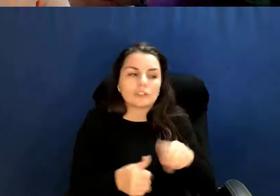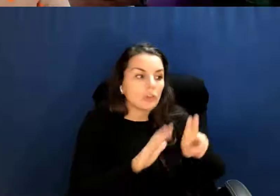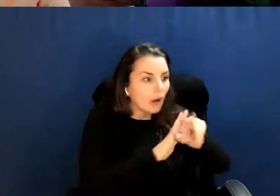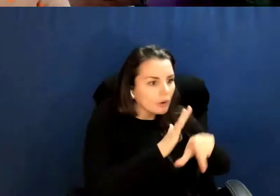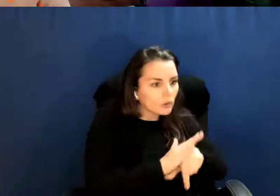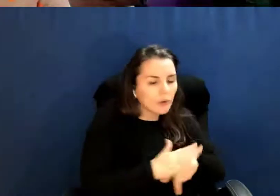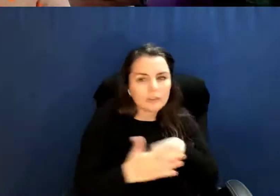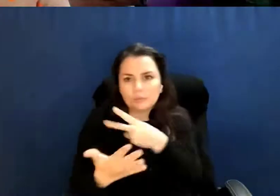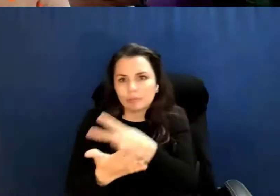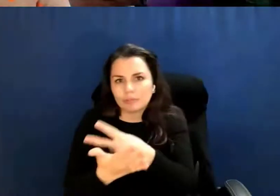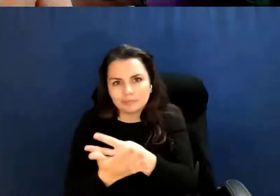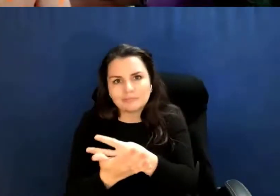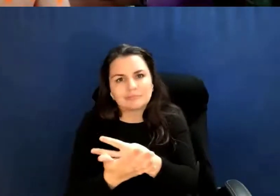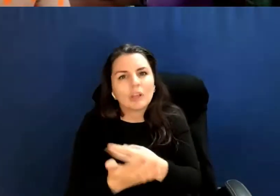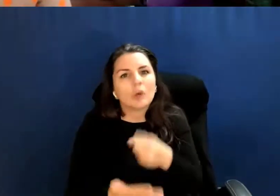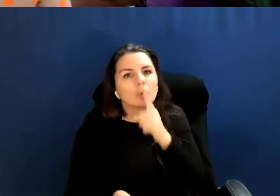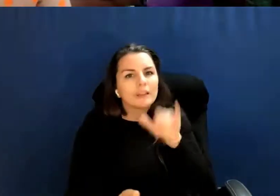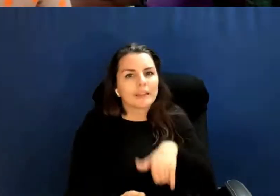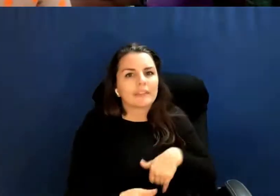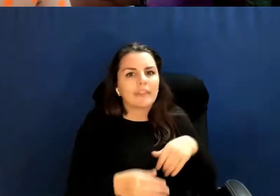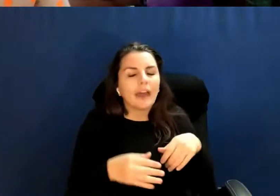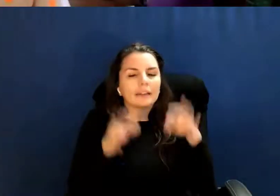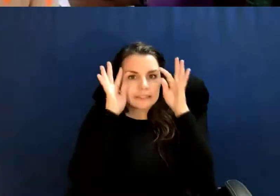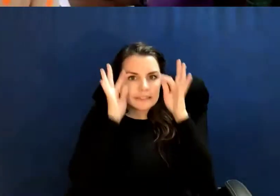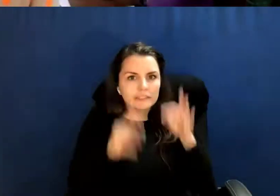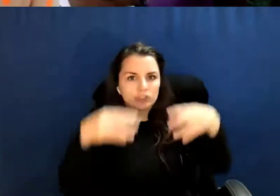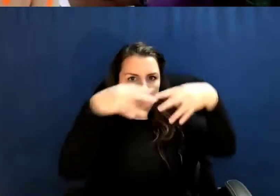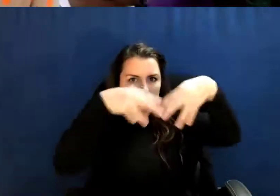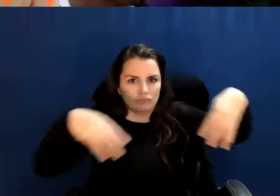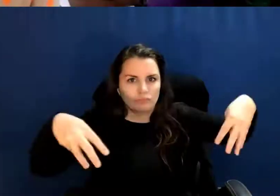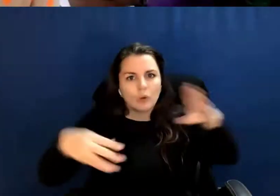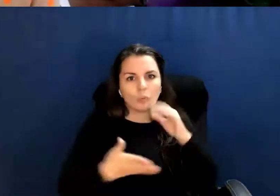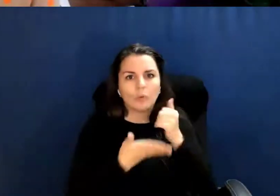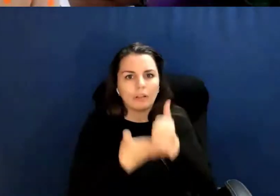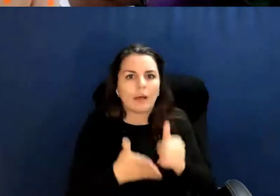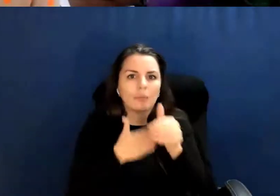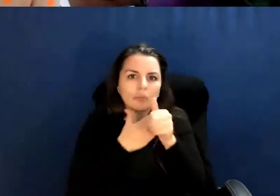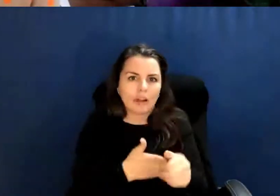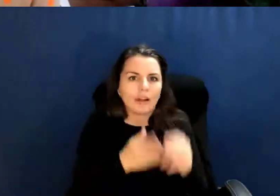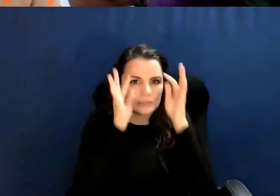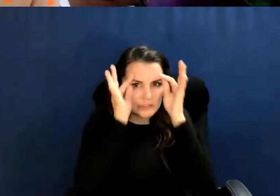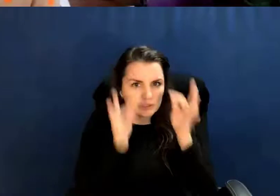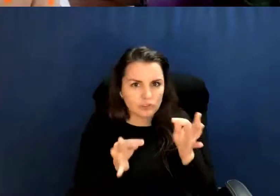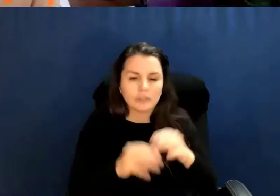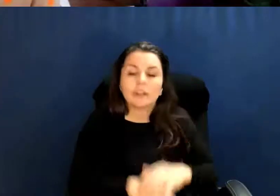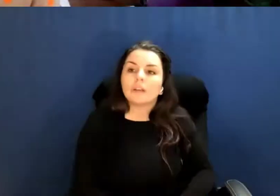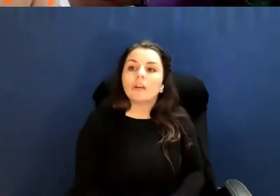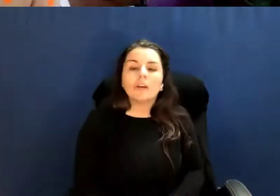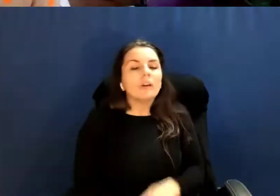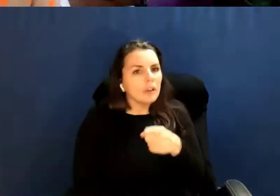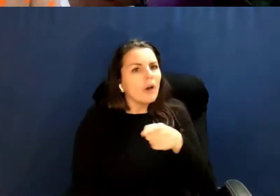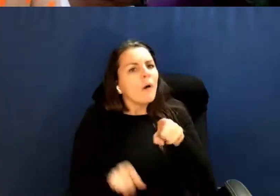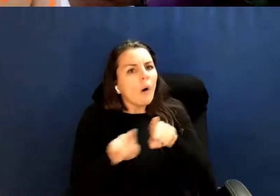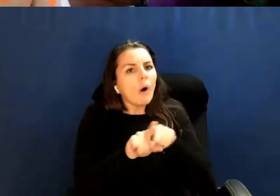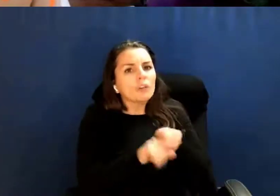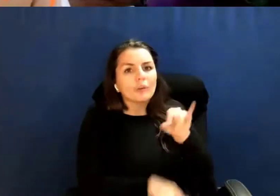Lisa Chadwick: So, that decision tree will really help you with that. Sheri Cummins: Absolutely. And I think if you get into a situation where it is nuanced,